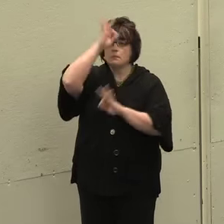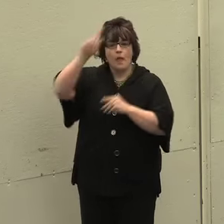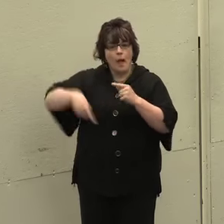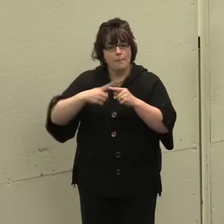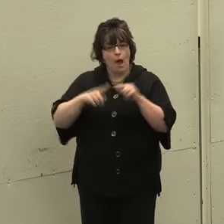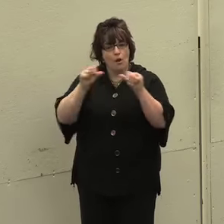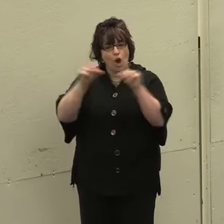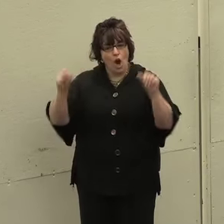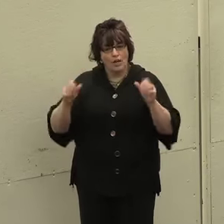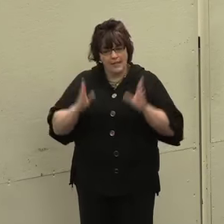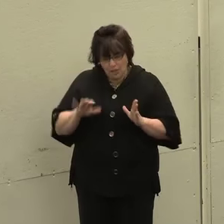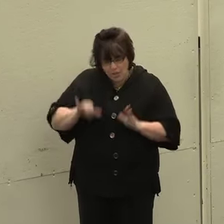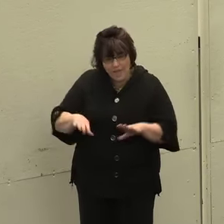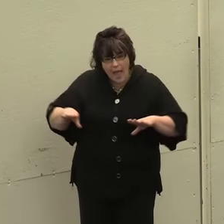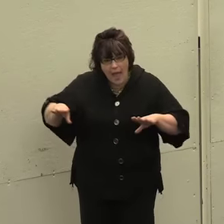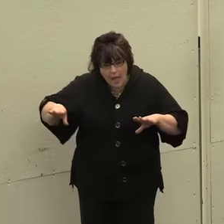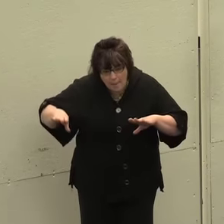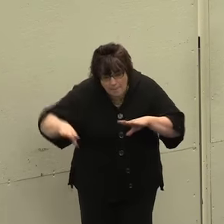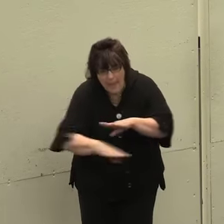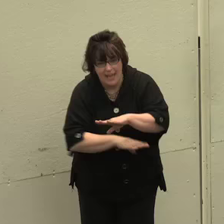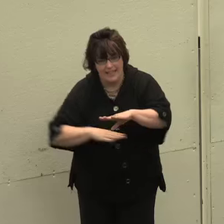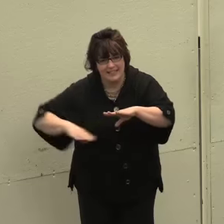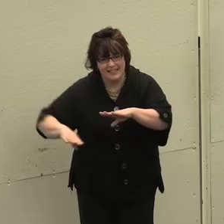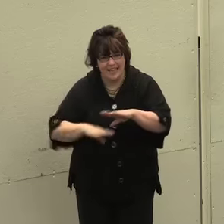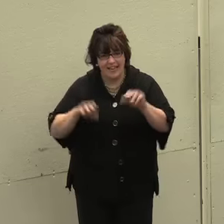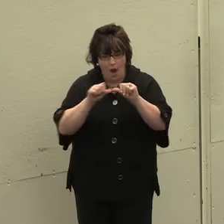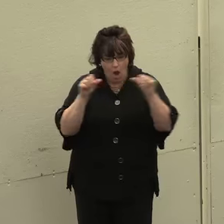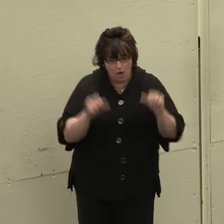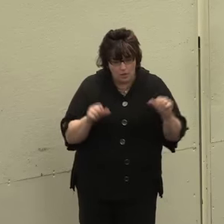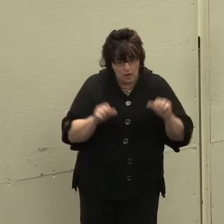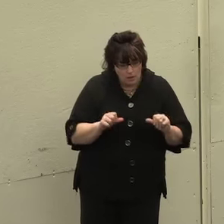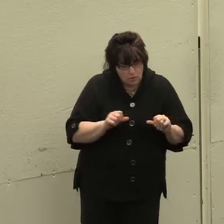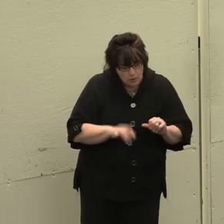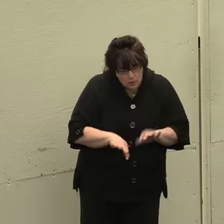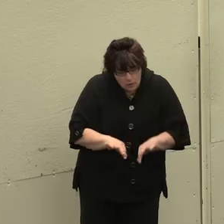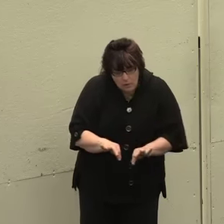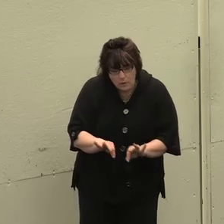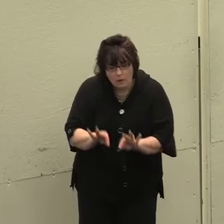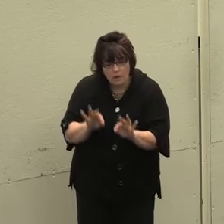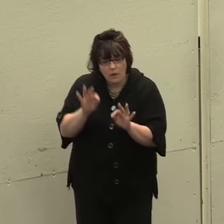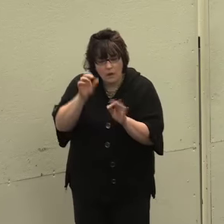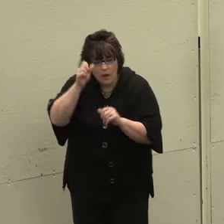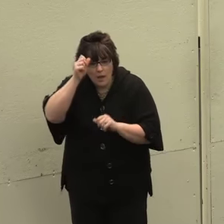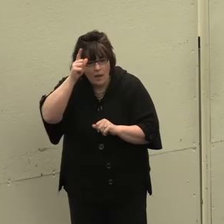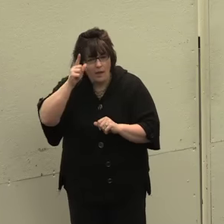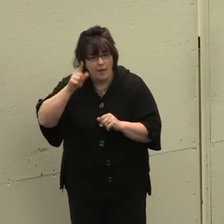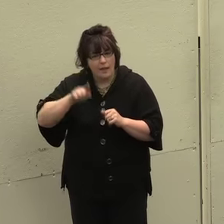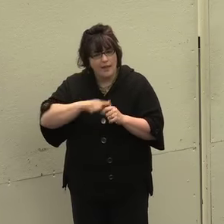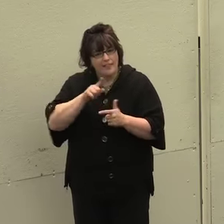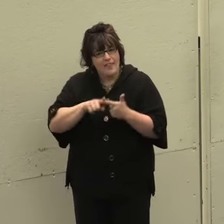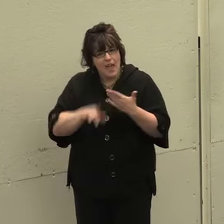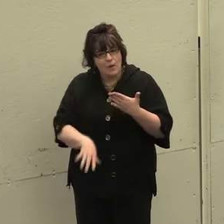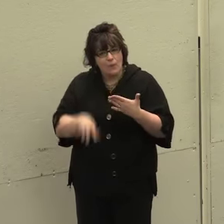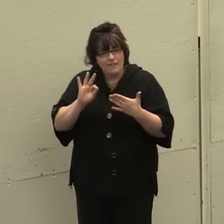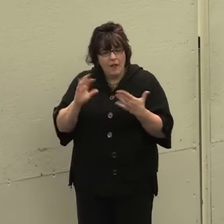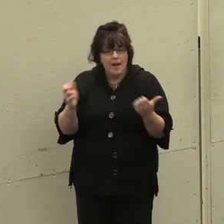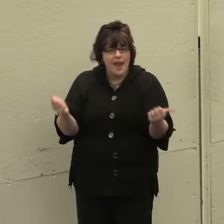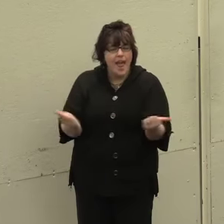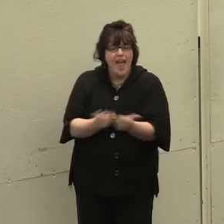And then starts to think about architecture. Then we will find everything's new.